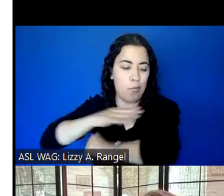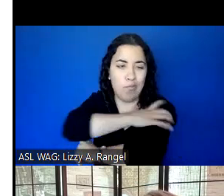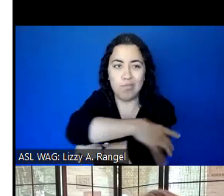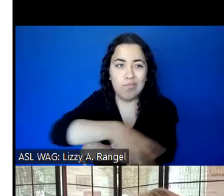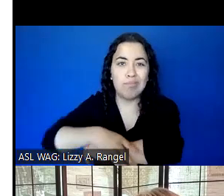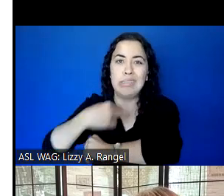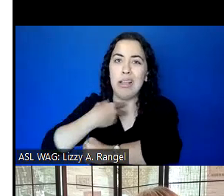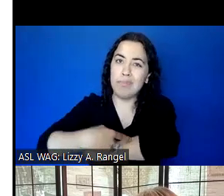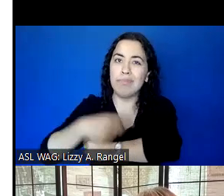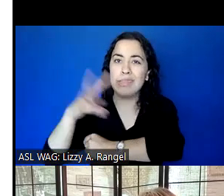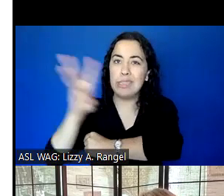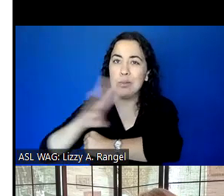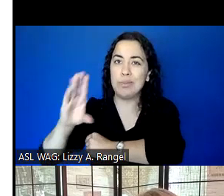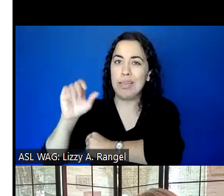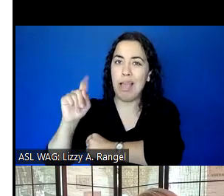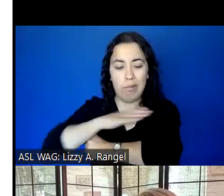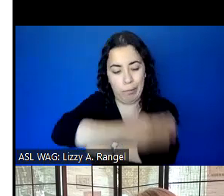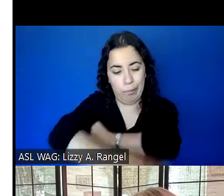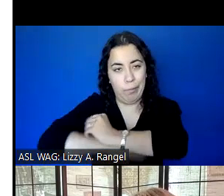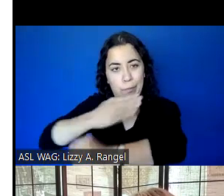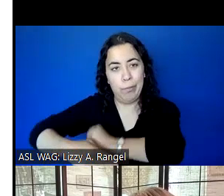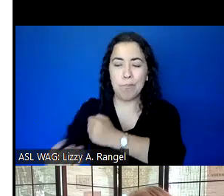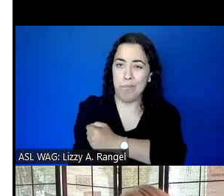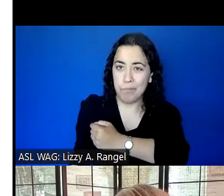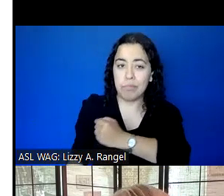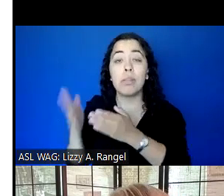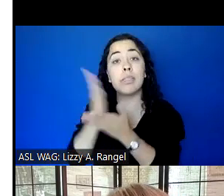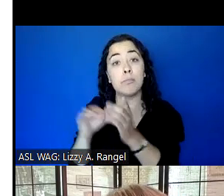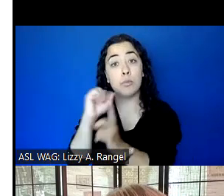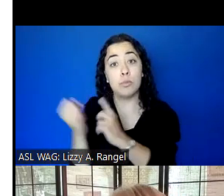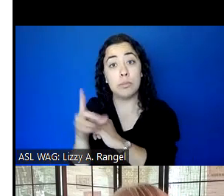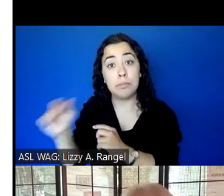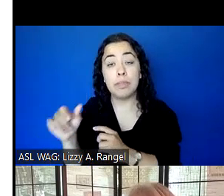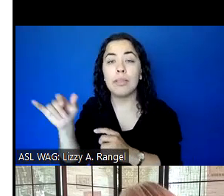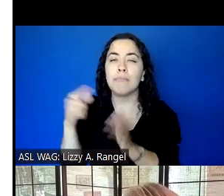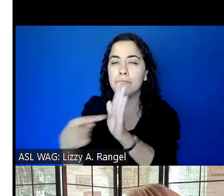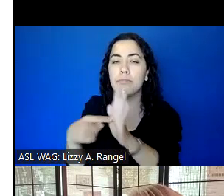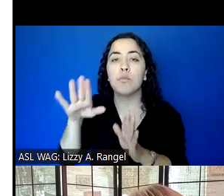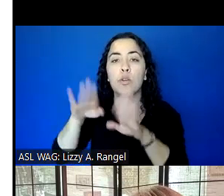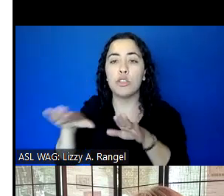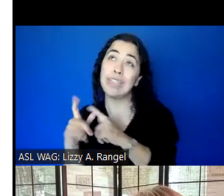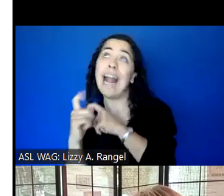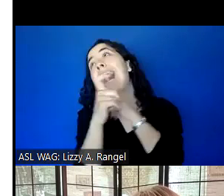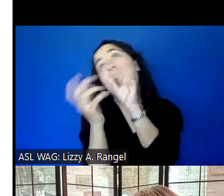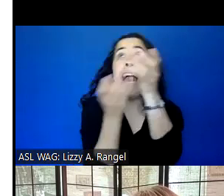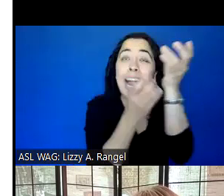that includes people who are in this webinar right now. Remember, as we age, we become a little bit